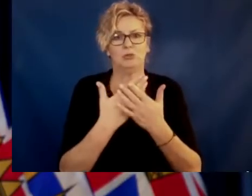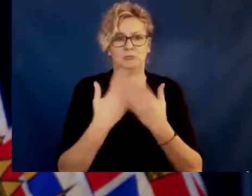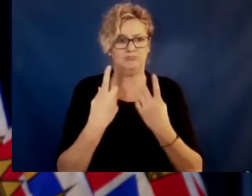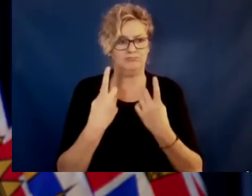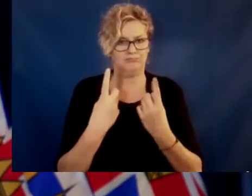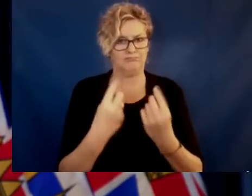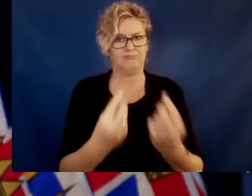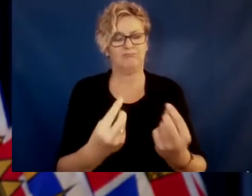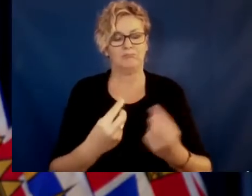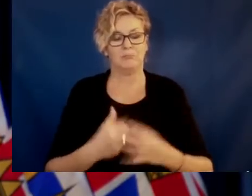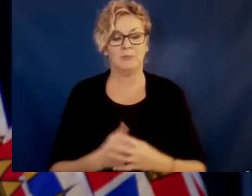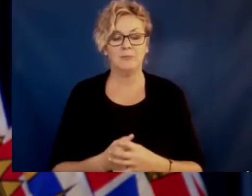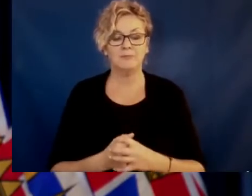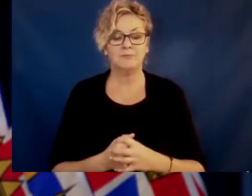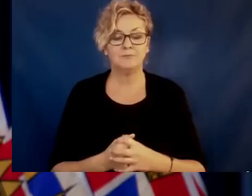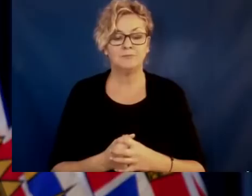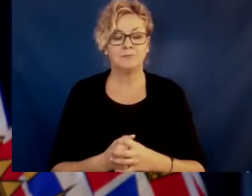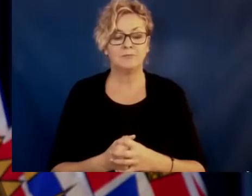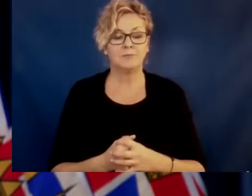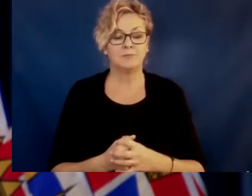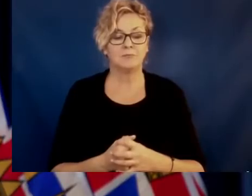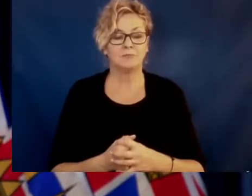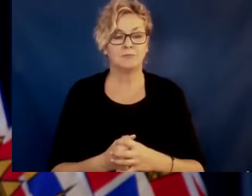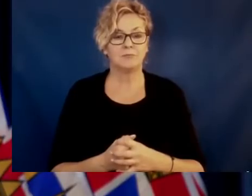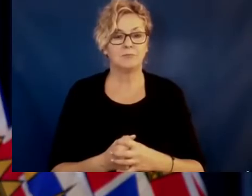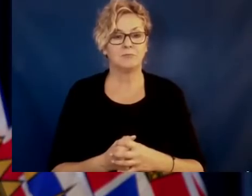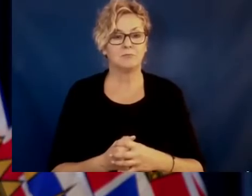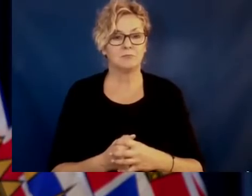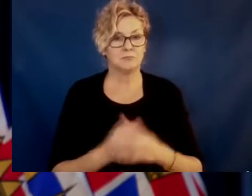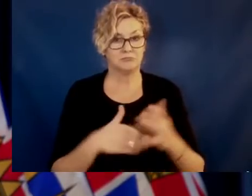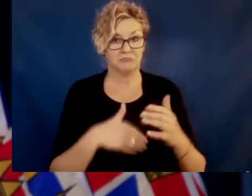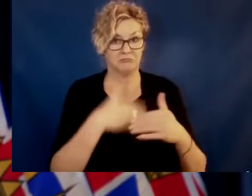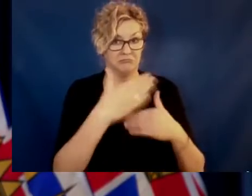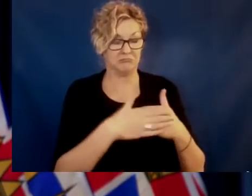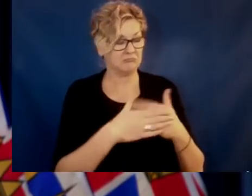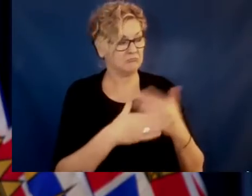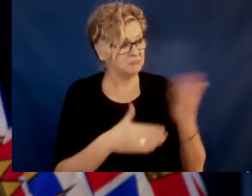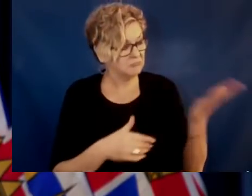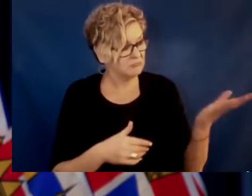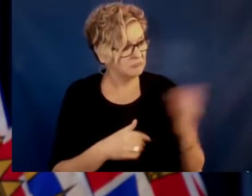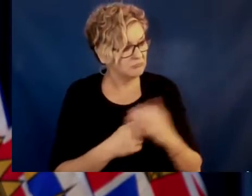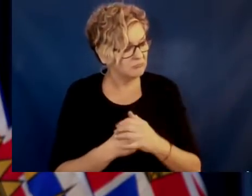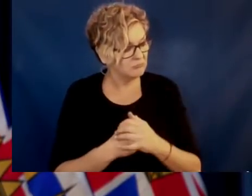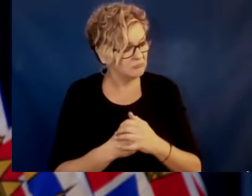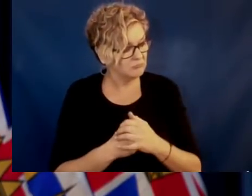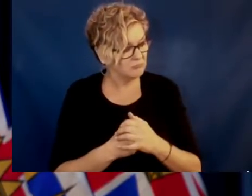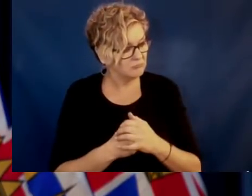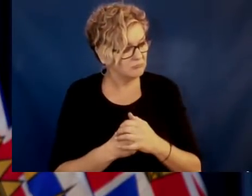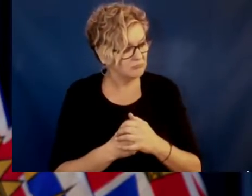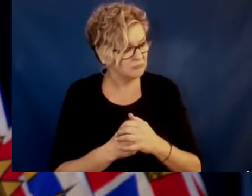Do you have a follow-up, British tee. Yes. Given we're in the second wave right now